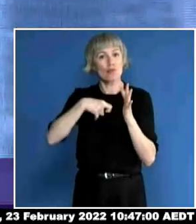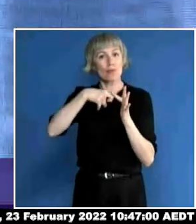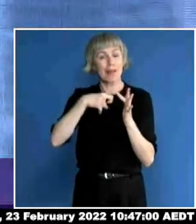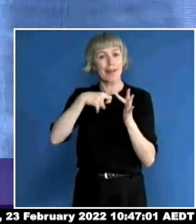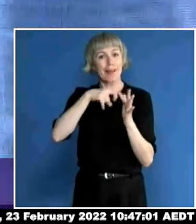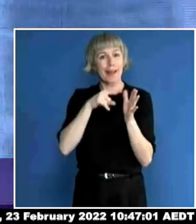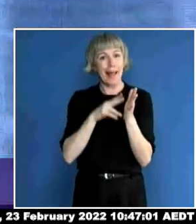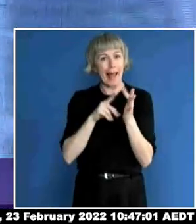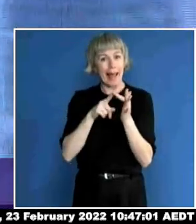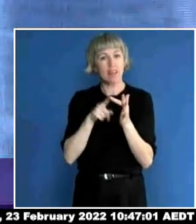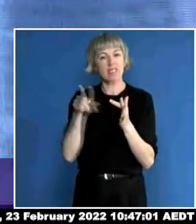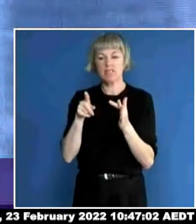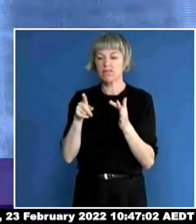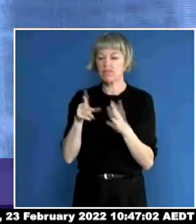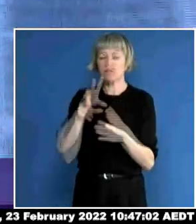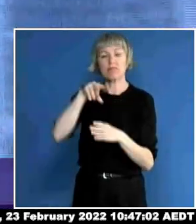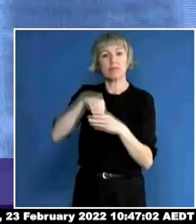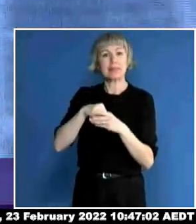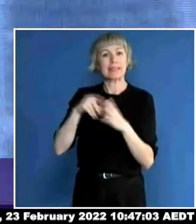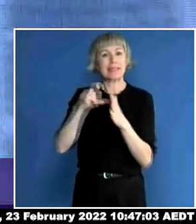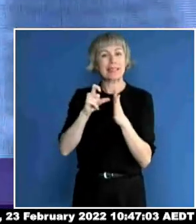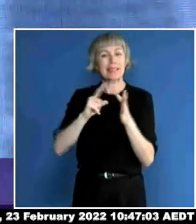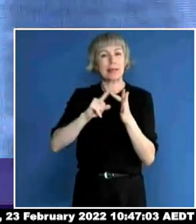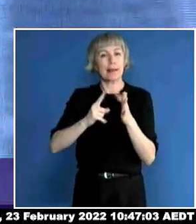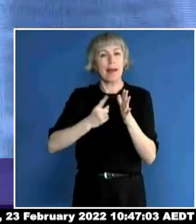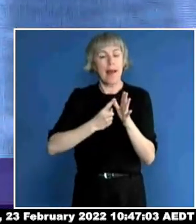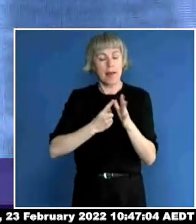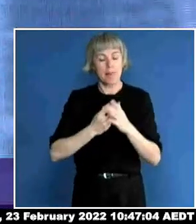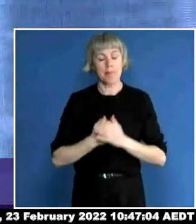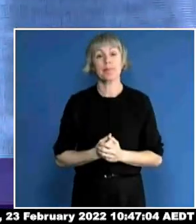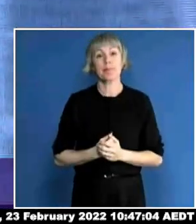DEA represents over 70 per cent of the DES providers.